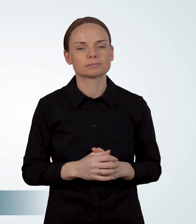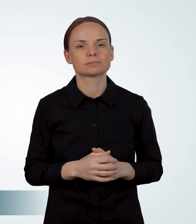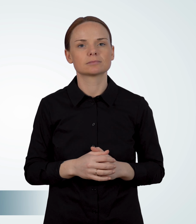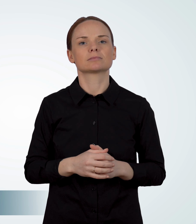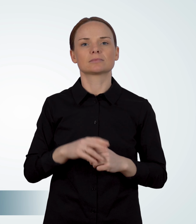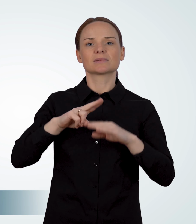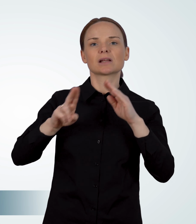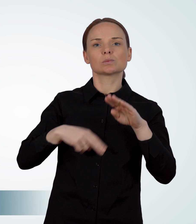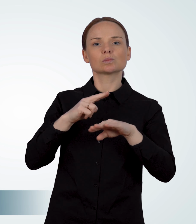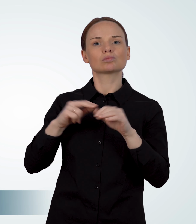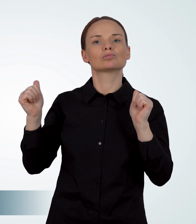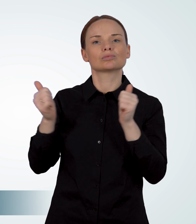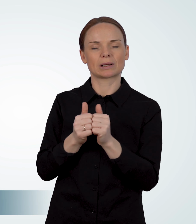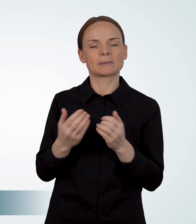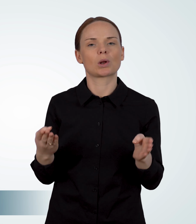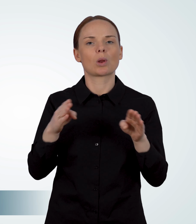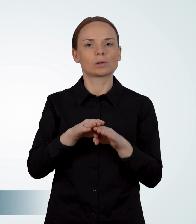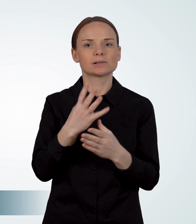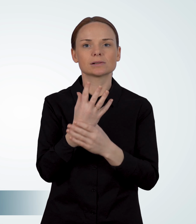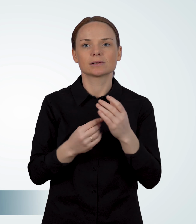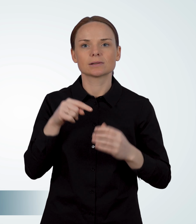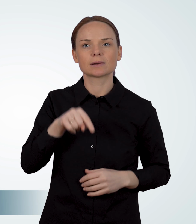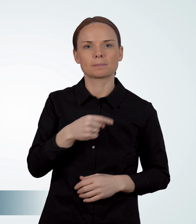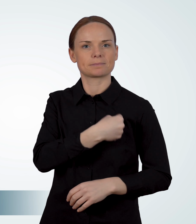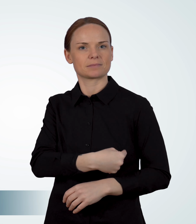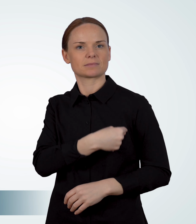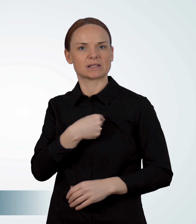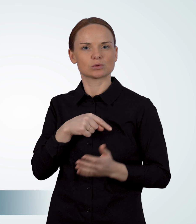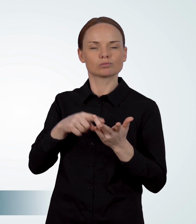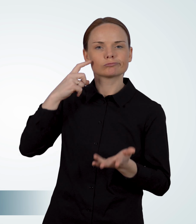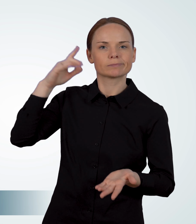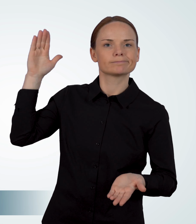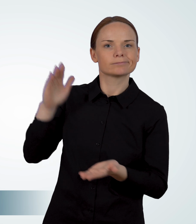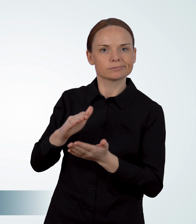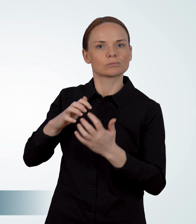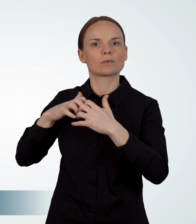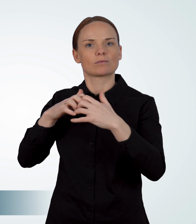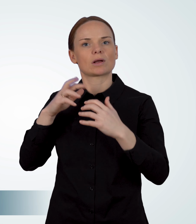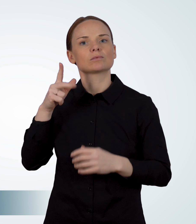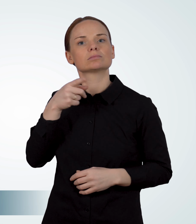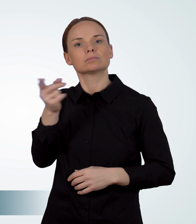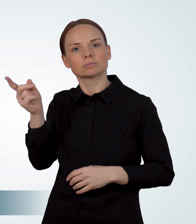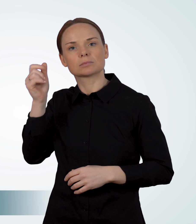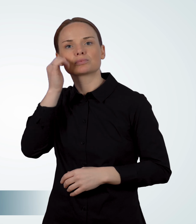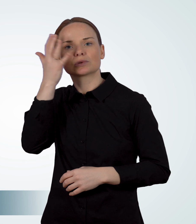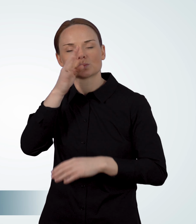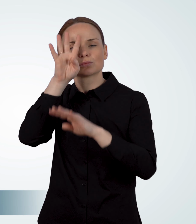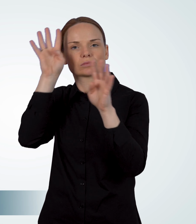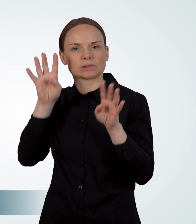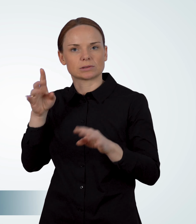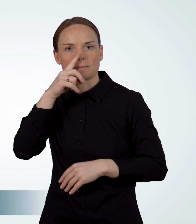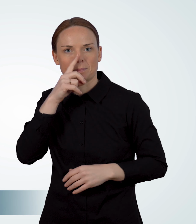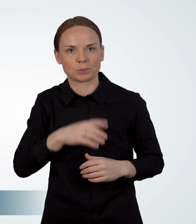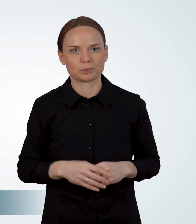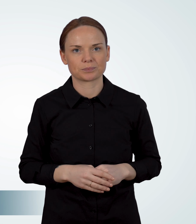The National Agreement on Closing the Gap commits to reduce overcrowding for Aboriginal and Torres Strait Islander peoples.